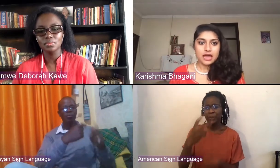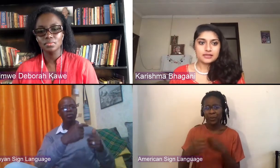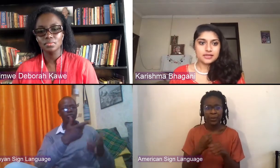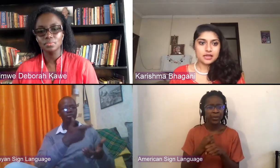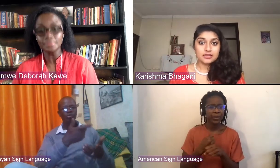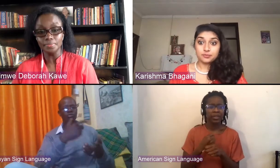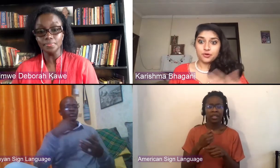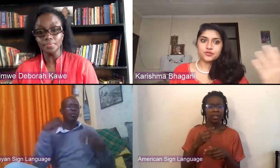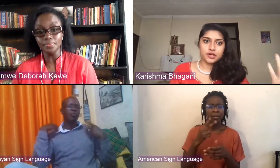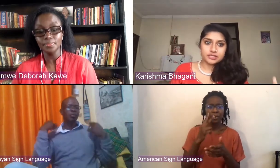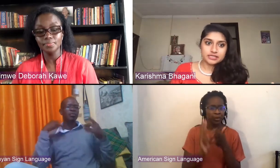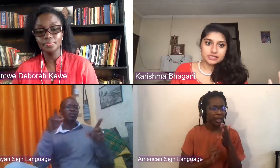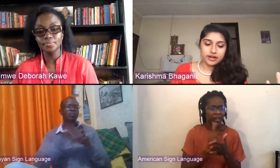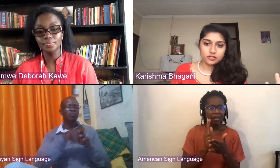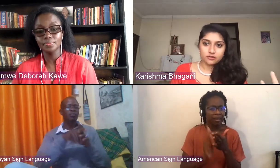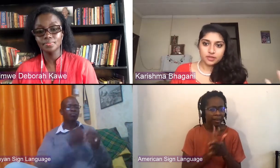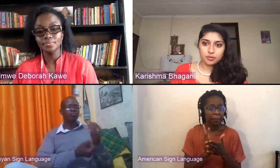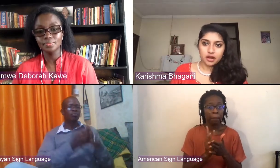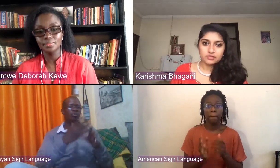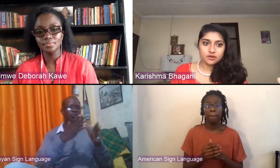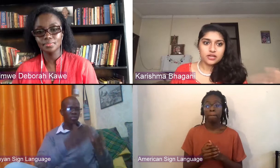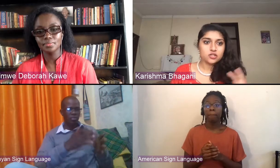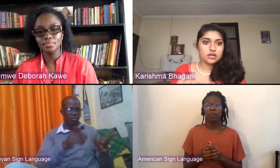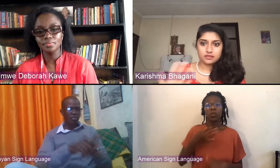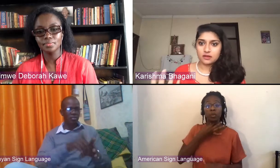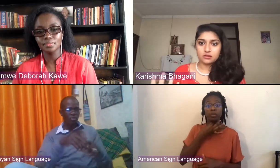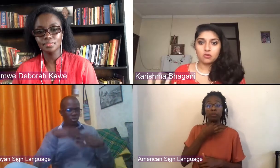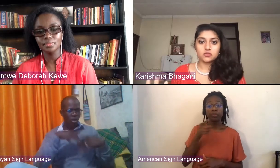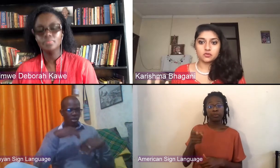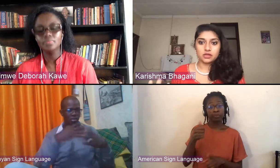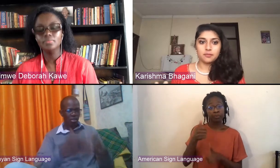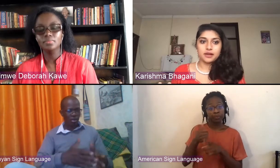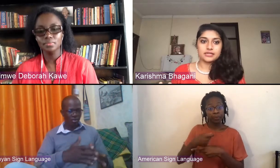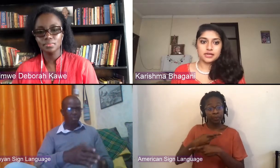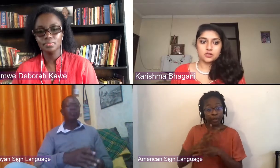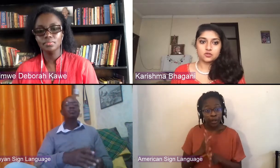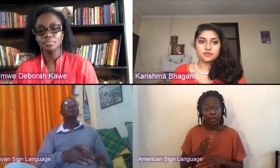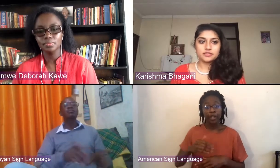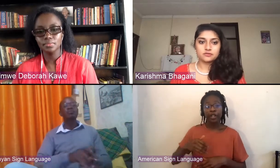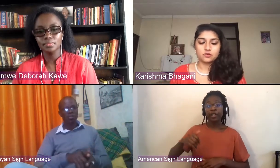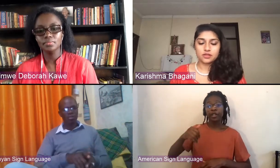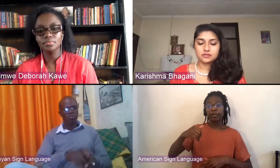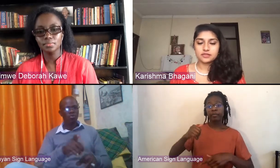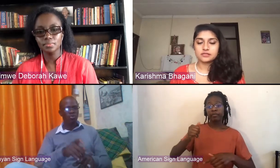as the producing artistic director of Tebere Arts Foundation and then also the Kampala International Theater Festival.